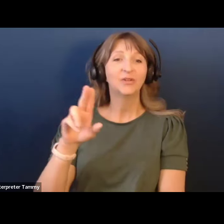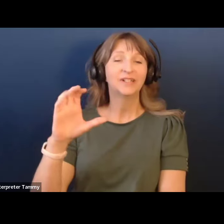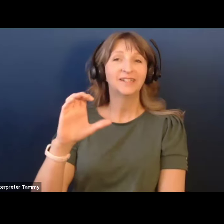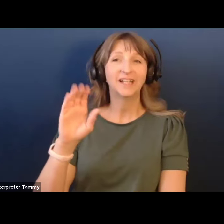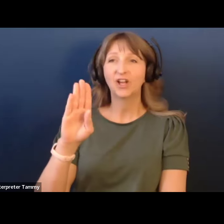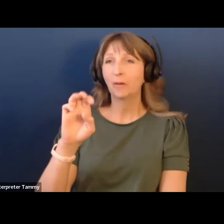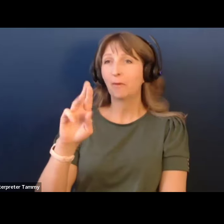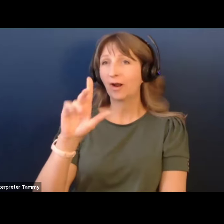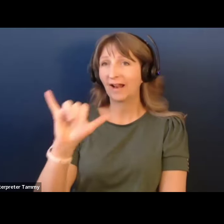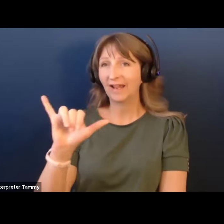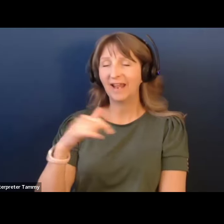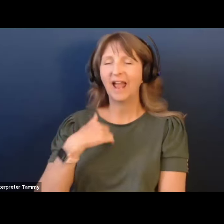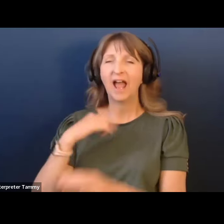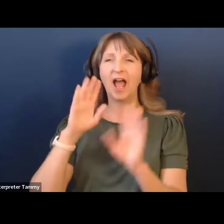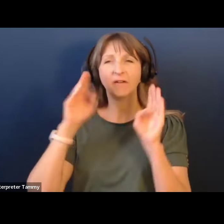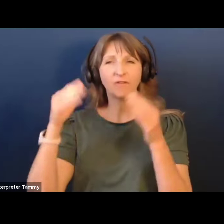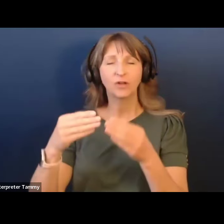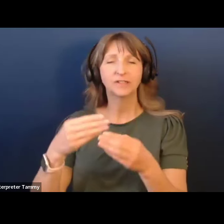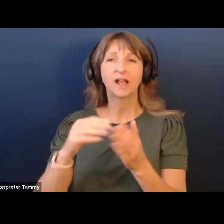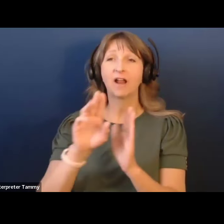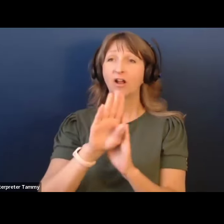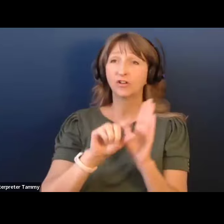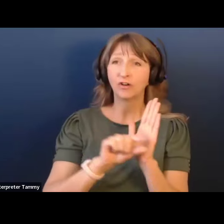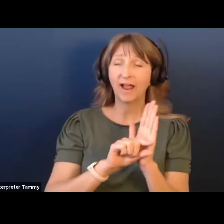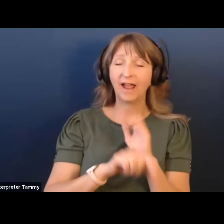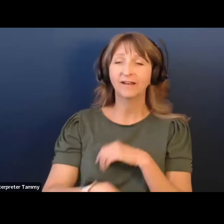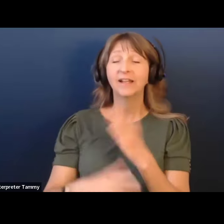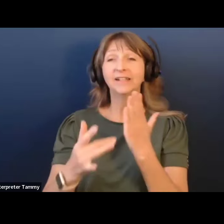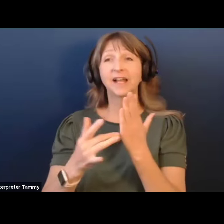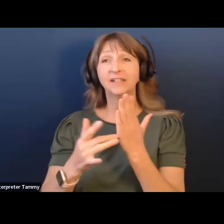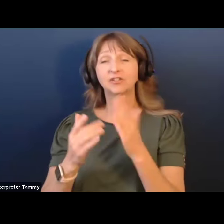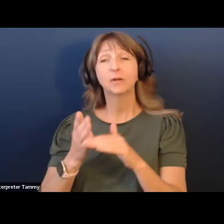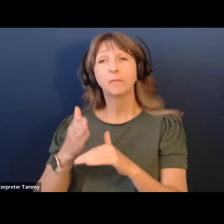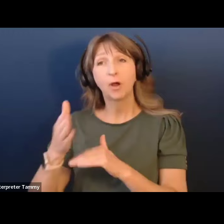undergraduate as a technician post grad and then a little bit about the Ph.D. application process,